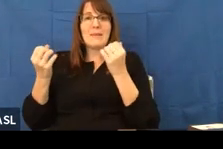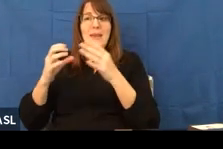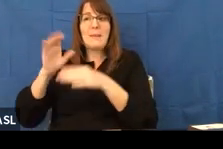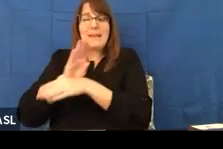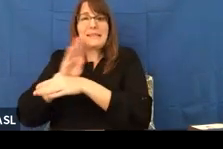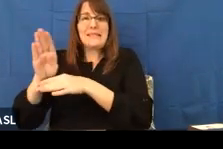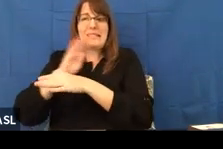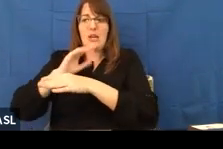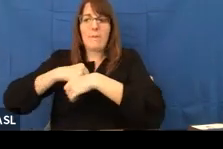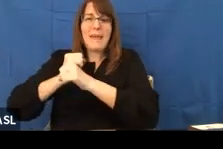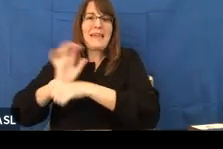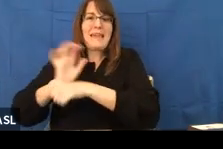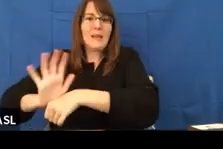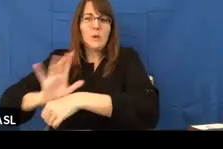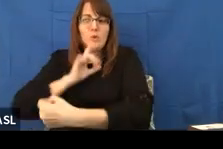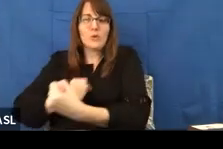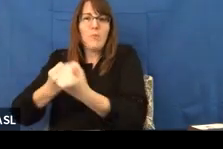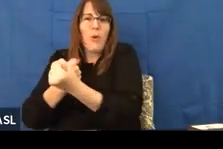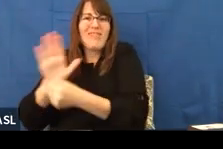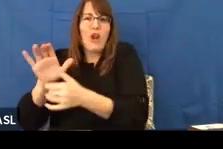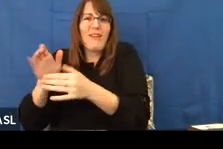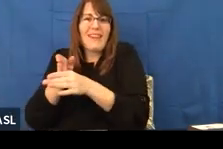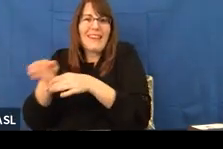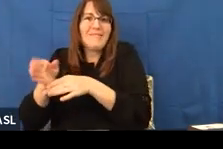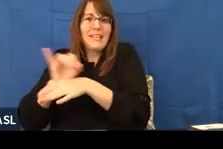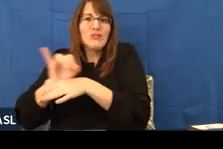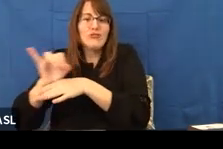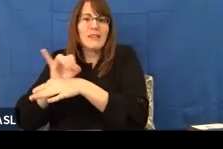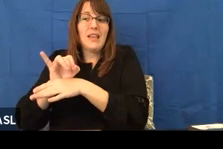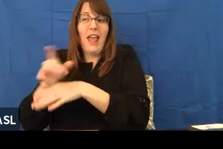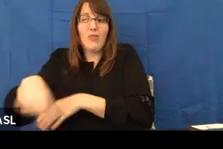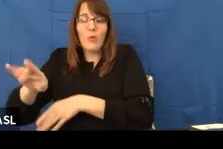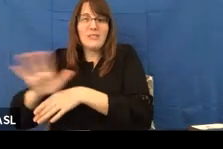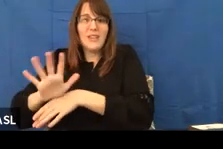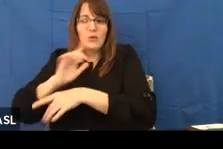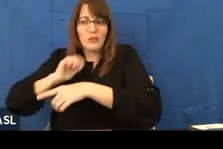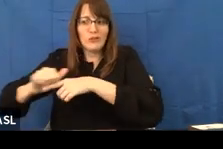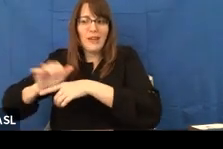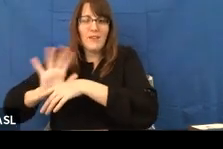Jewyl Alderson Clarke, SDCOE: And those videos can also be really helpful for your students to see the ins and outs of manufacturing